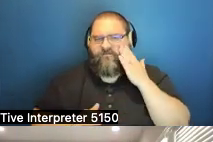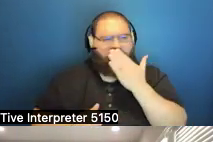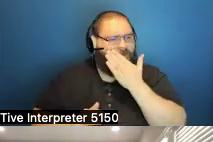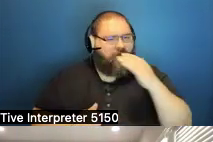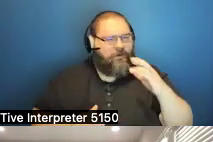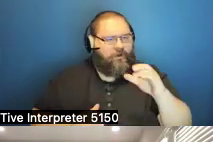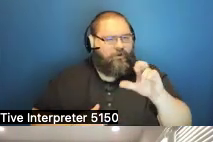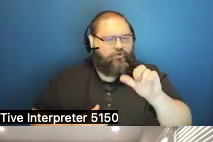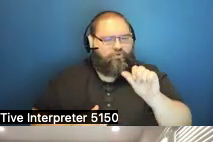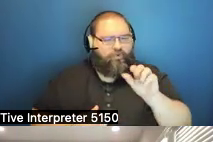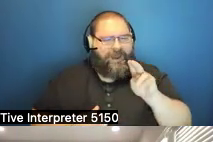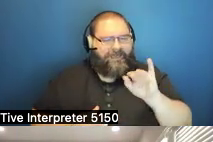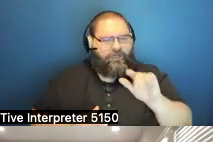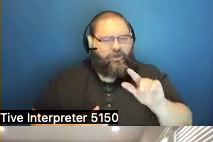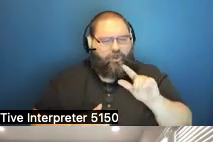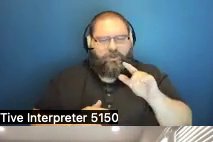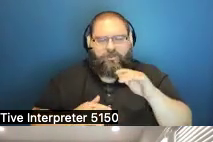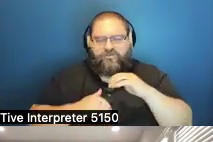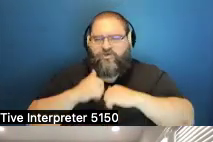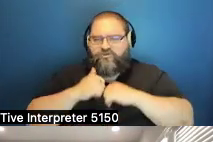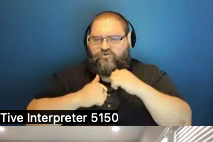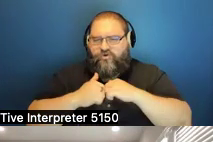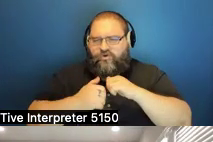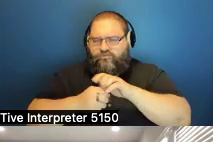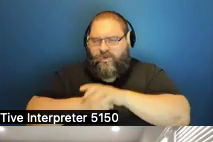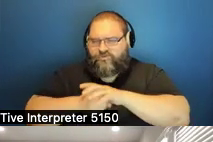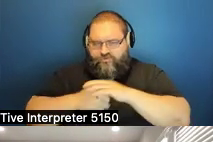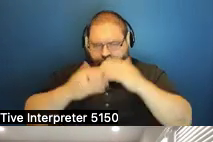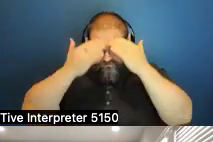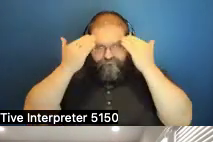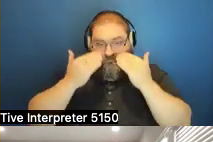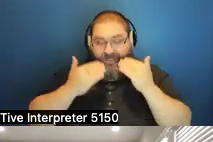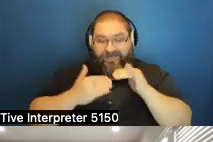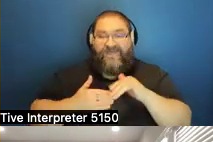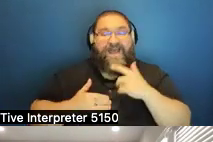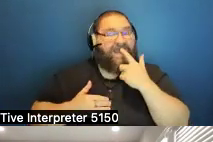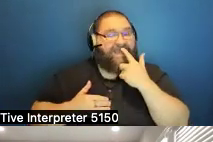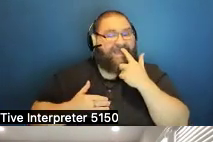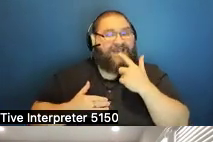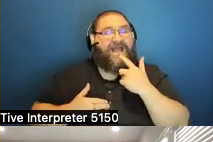19:43:30 Uh, thus, the gentle and constant pressure of the kind,